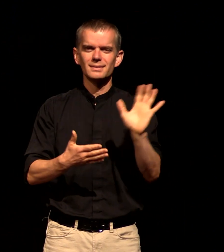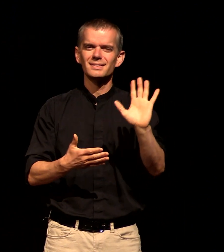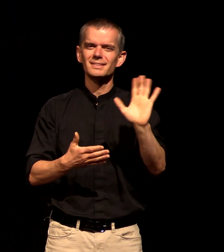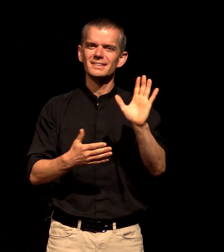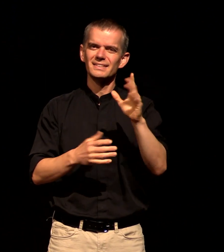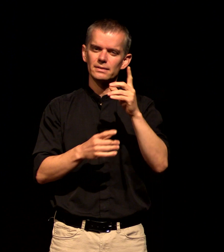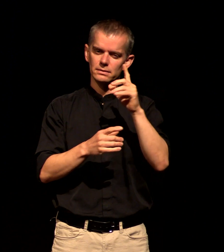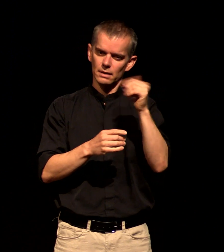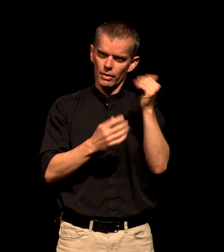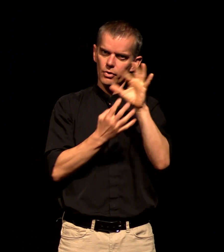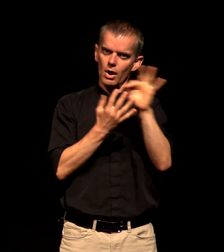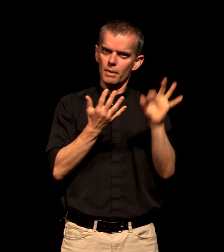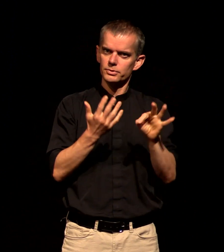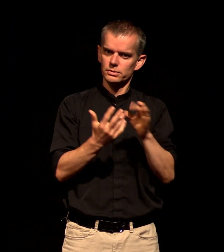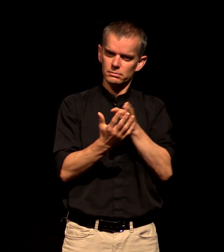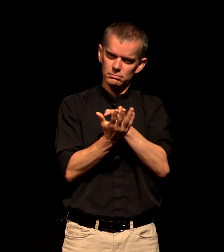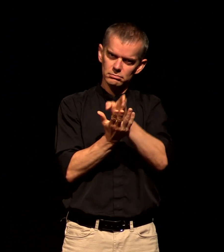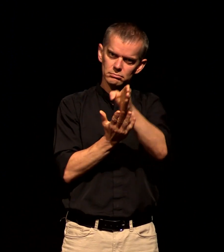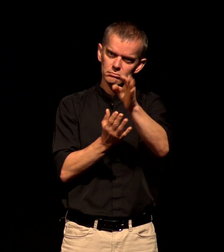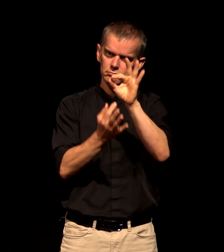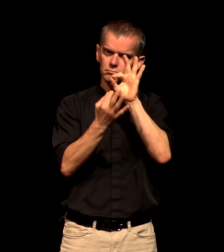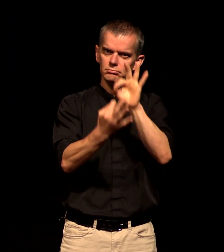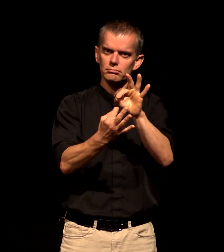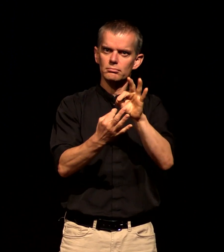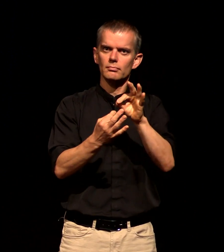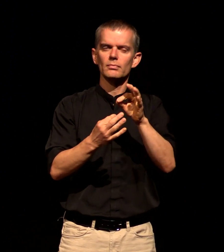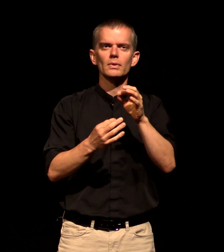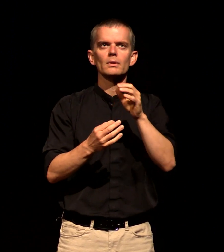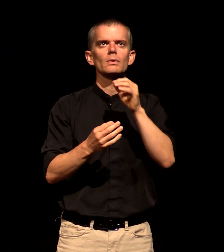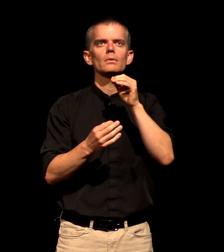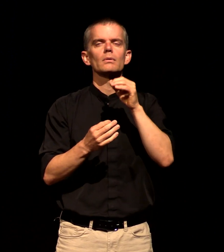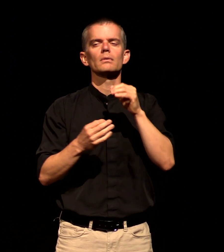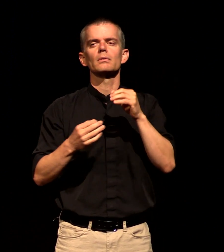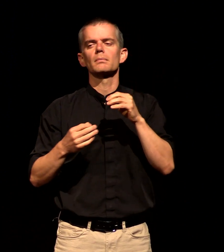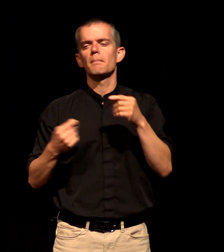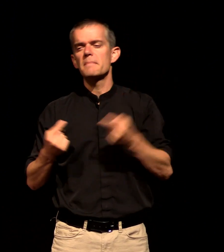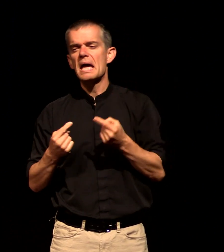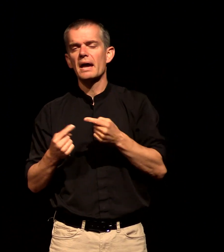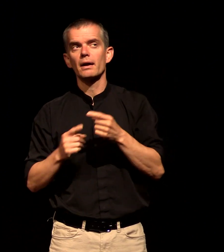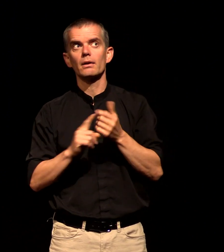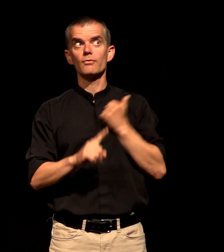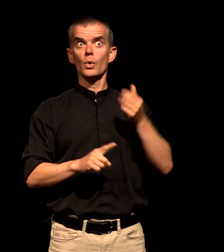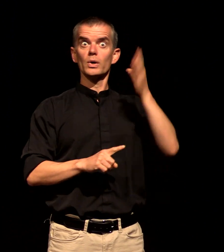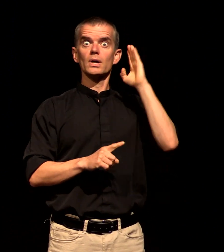middle, where we don't avoid God in our pain, we go to God with